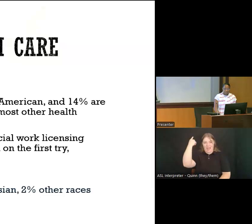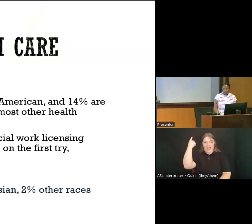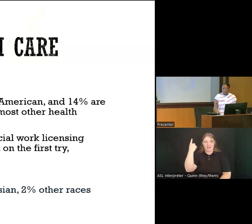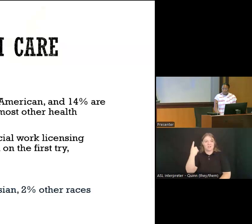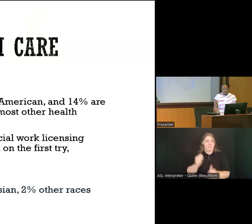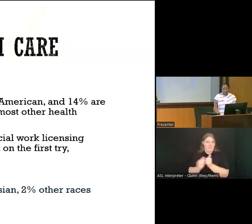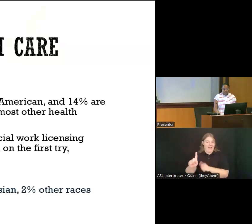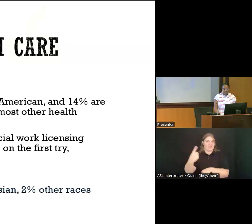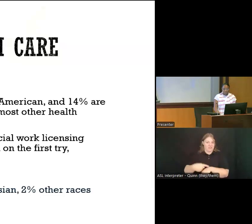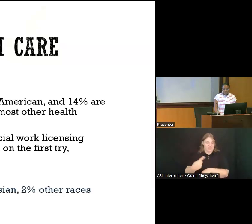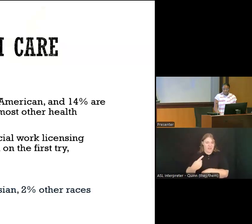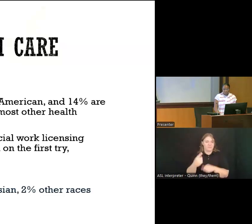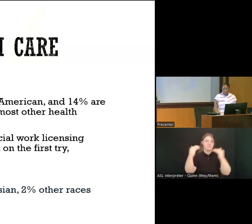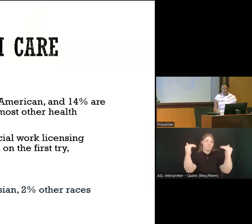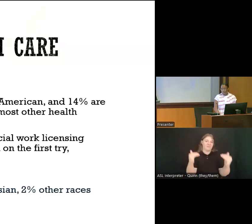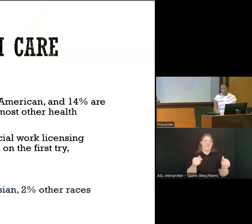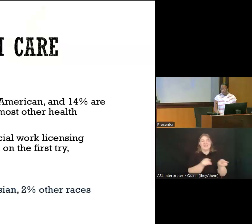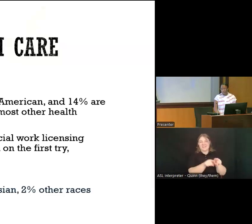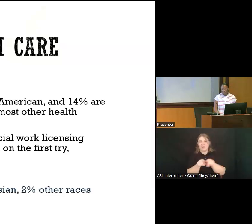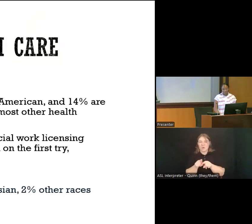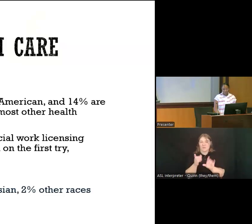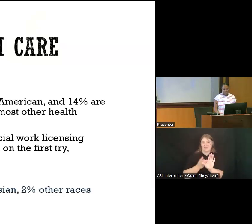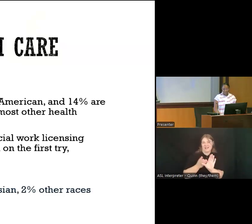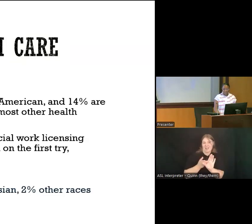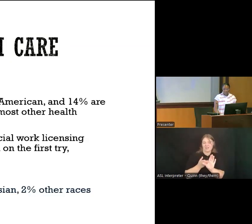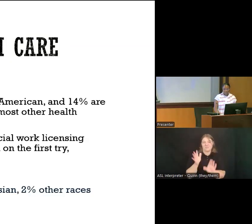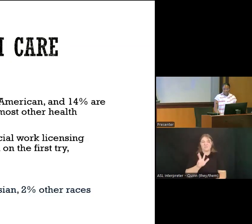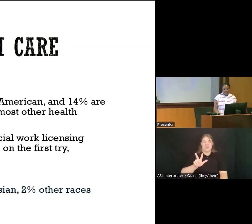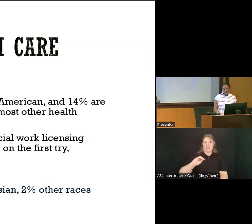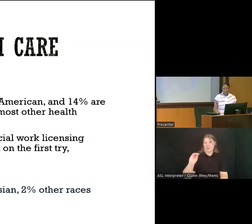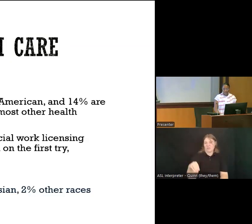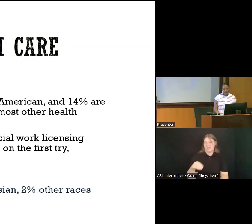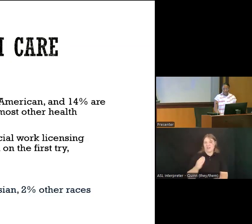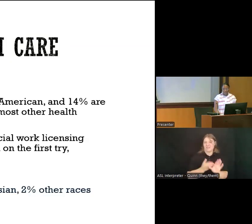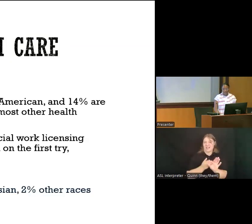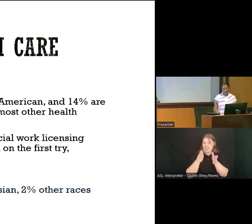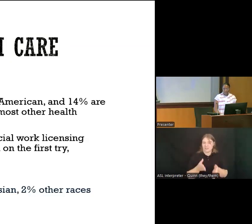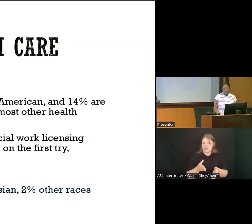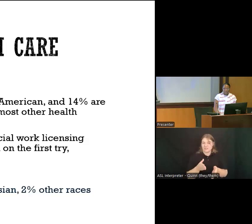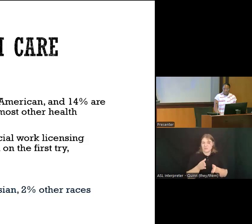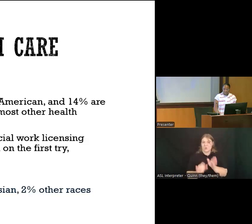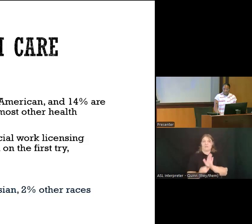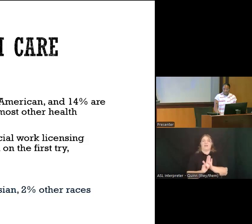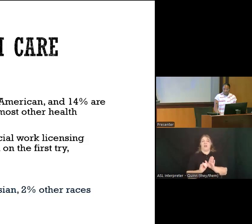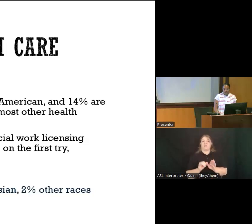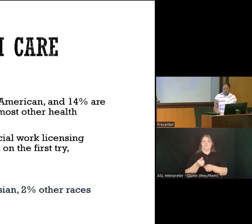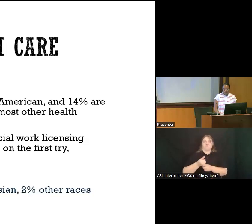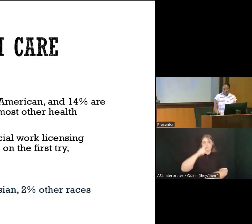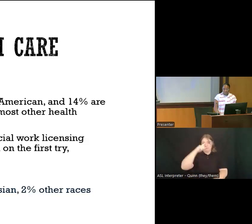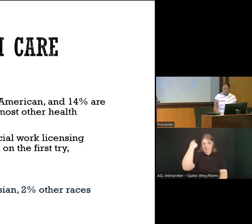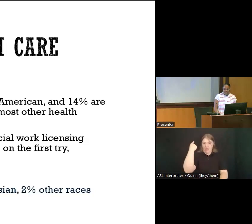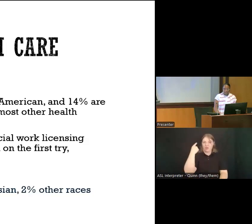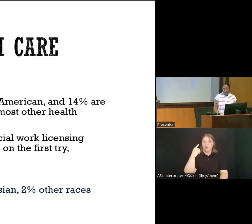ly with psychology just about 3% of psychologists identifying as black a bit higher for Hispanic